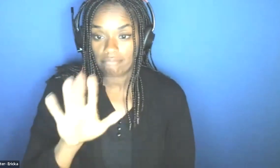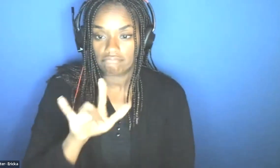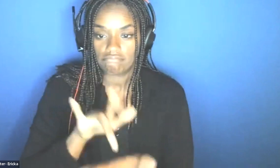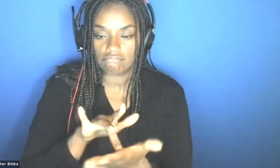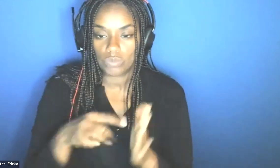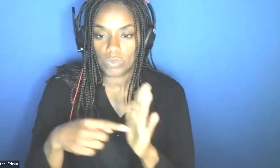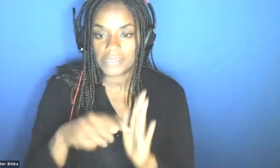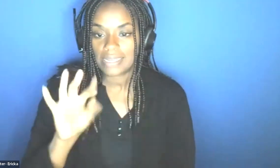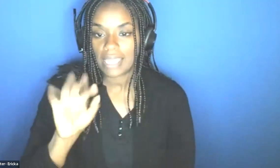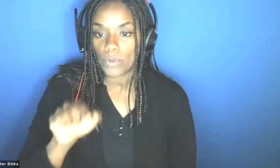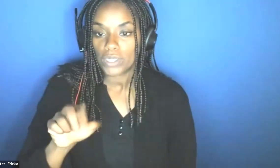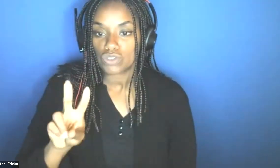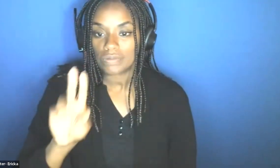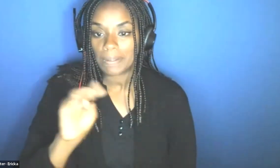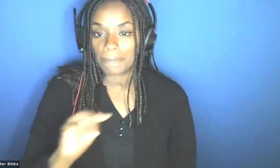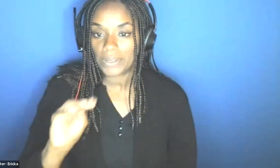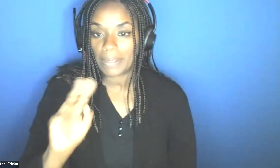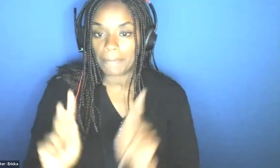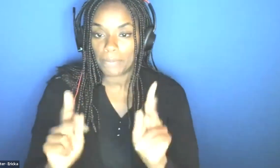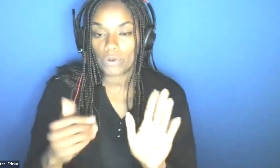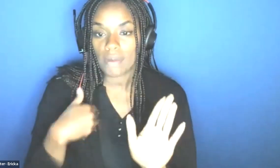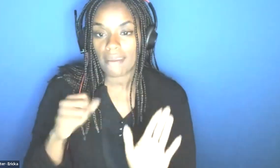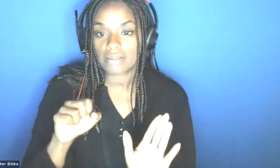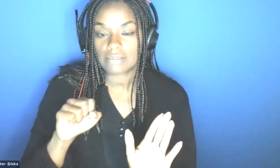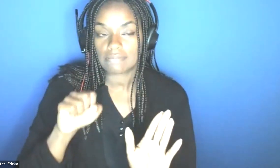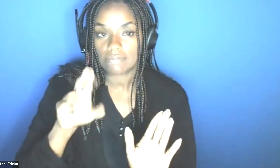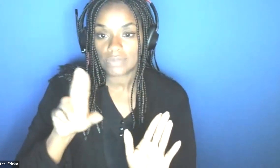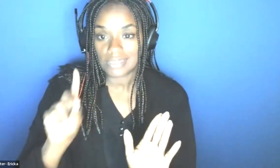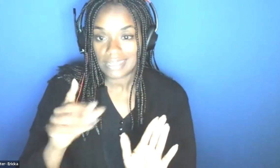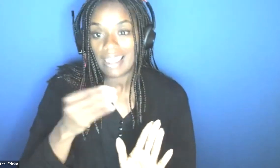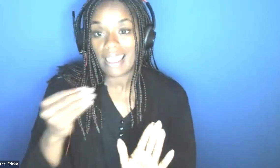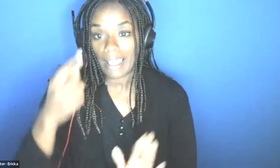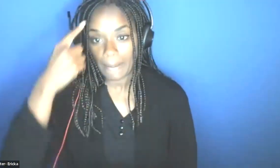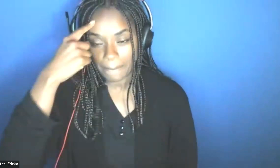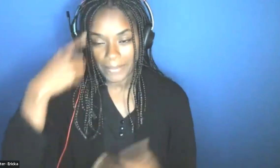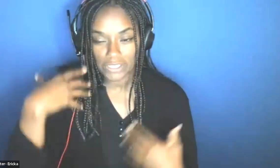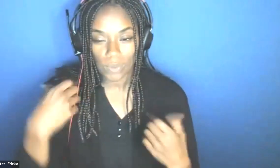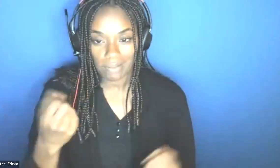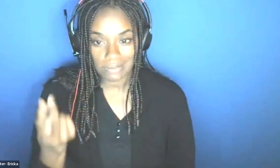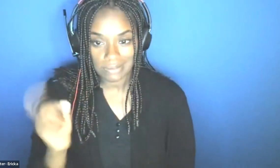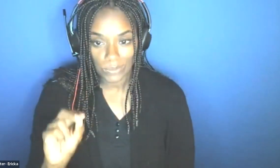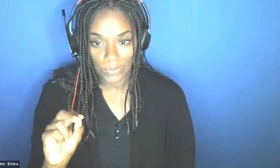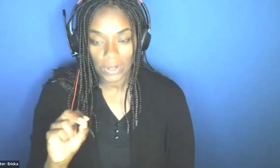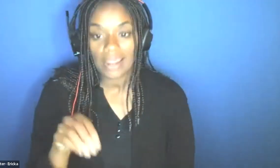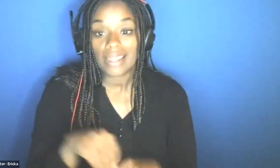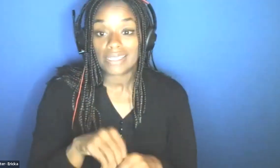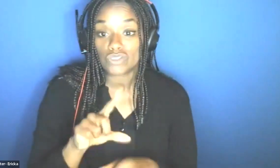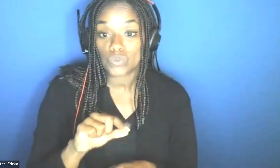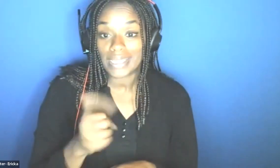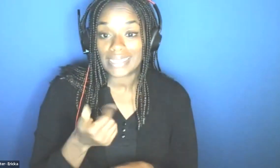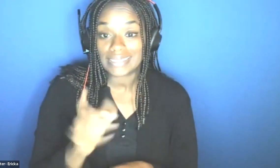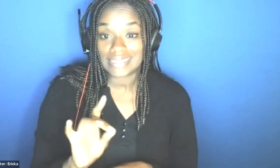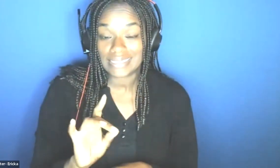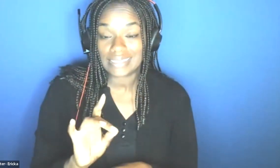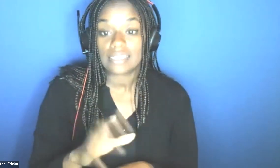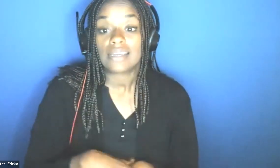By 2020, we see a slightly reduced number of only 35.9 people who identified as having a mental illness but not substance abuse disorder.